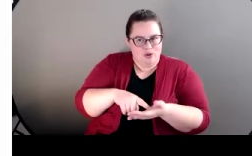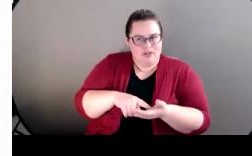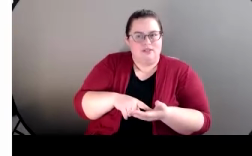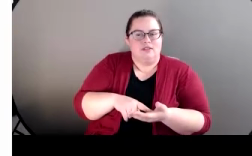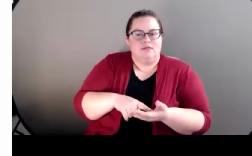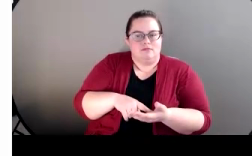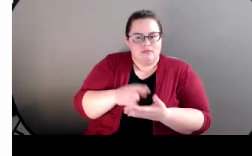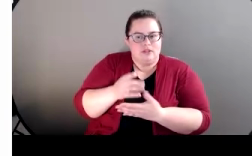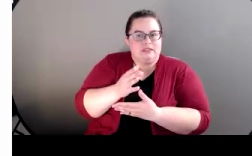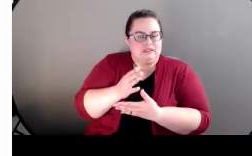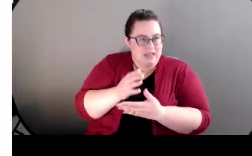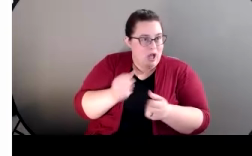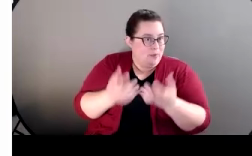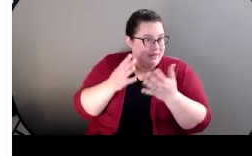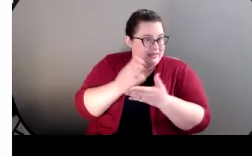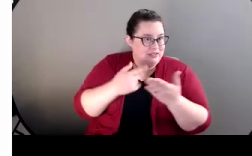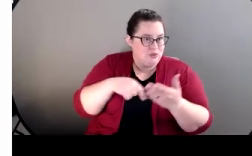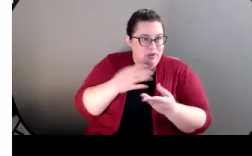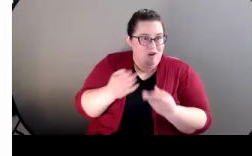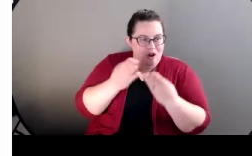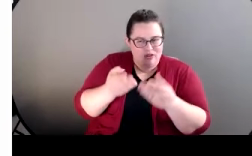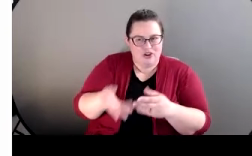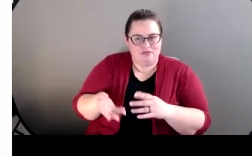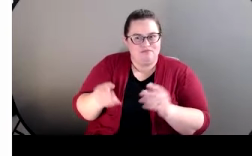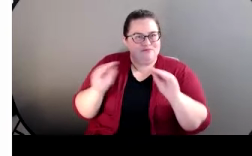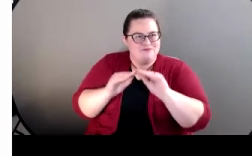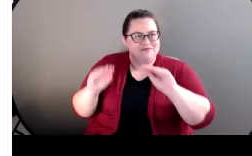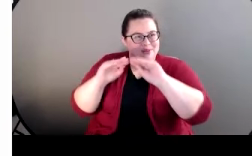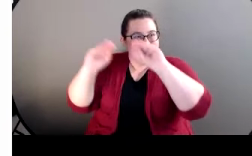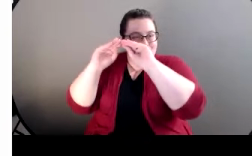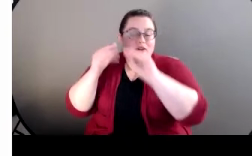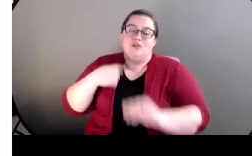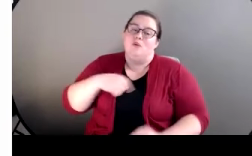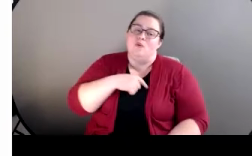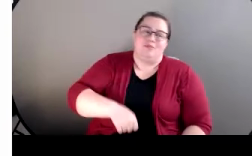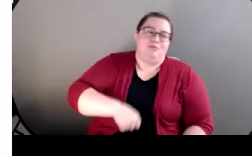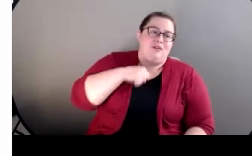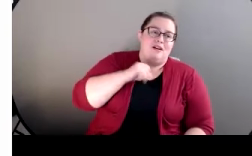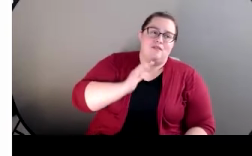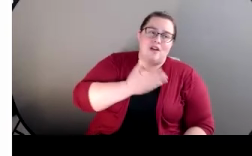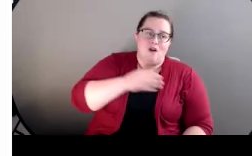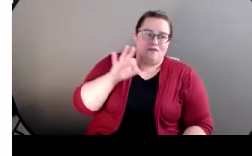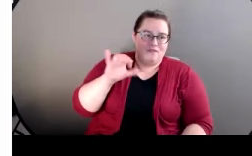And we're just really proud of our faculty, for, believing in this,